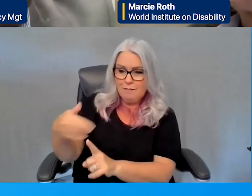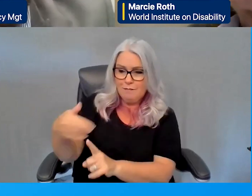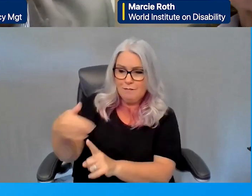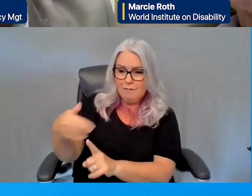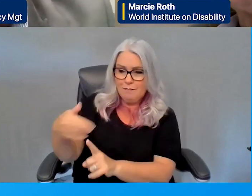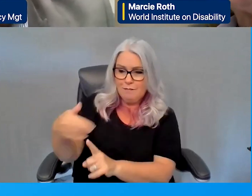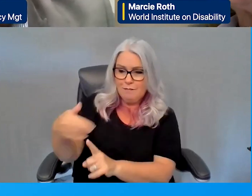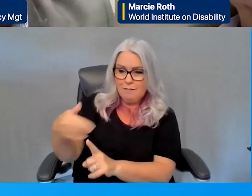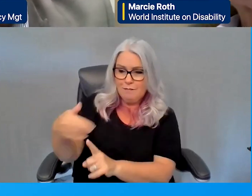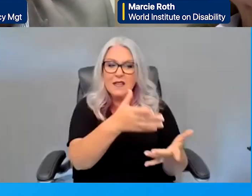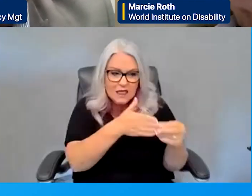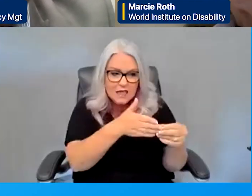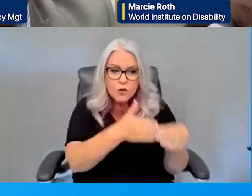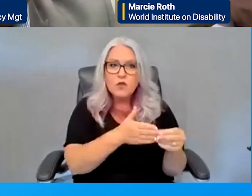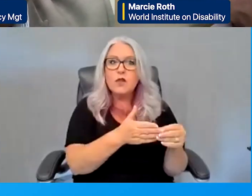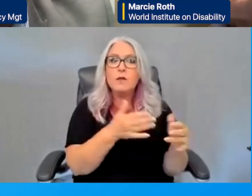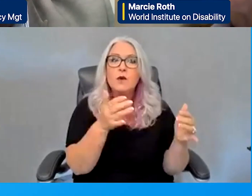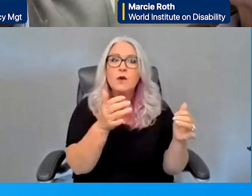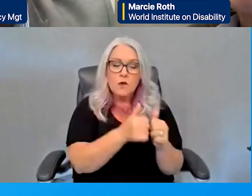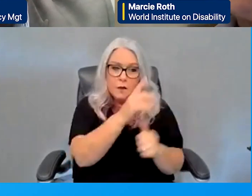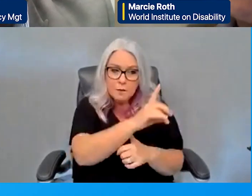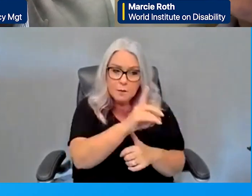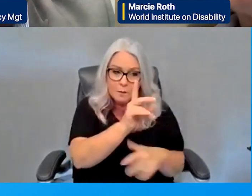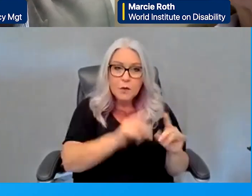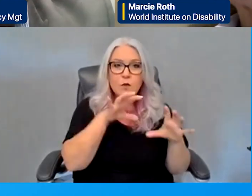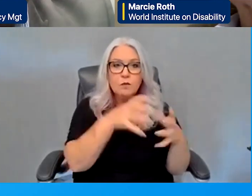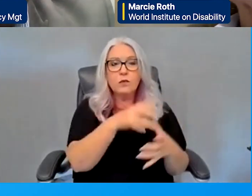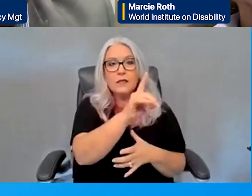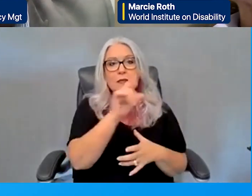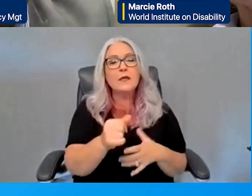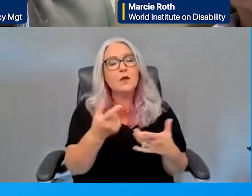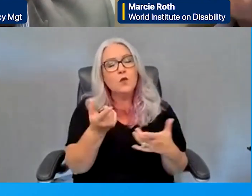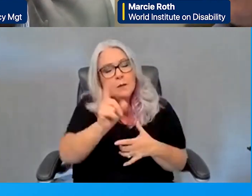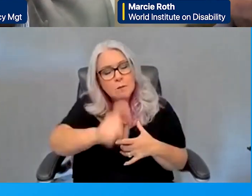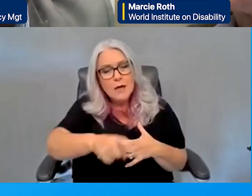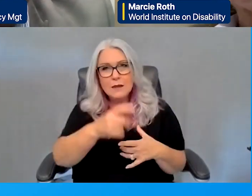with disabilities. When we can get it right for people with